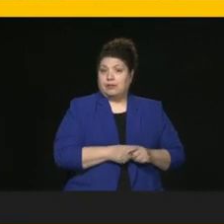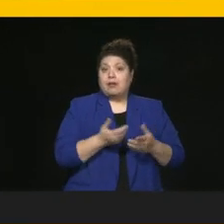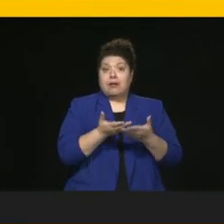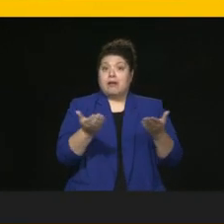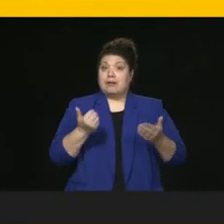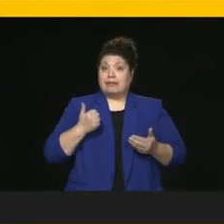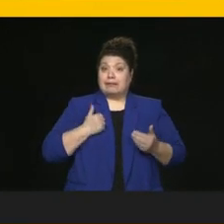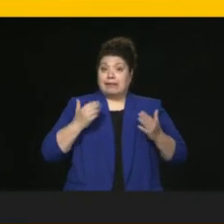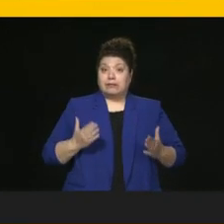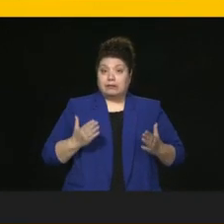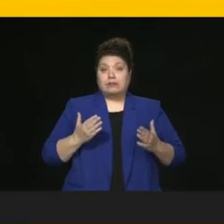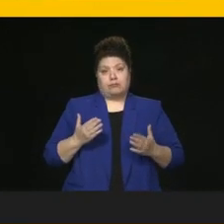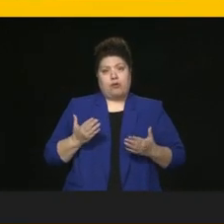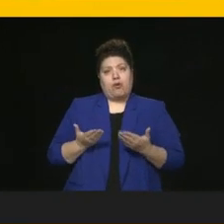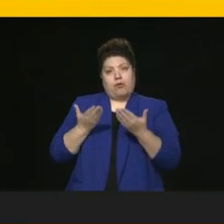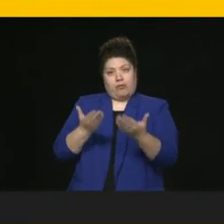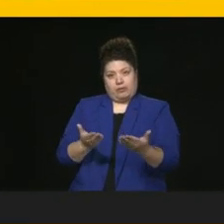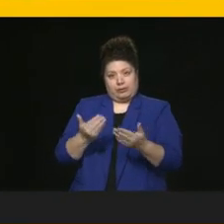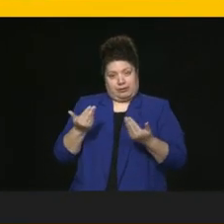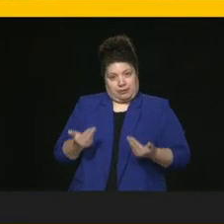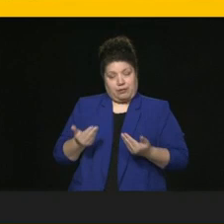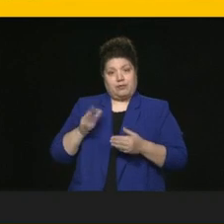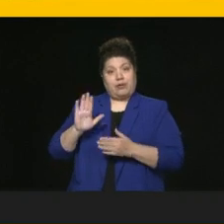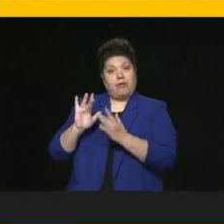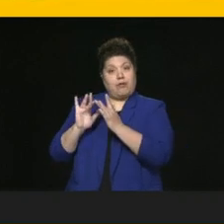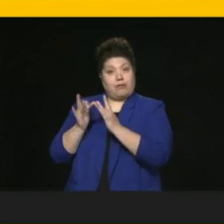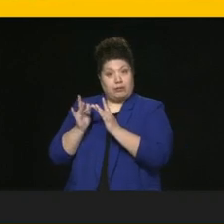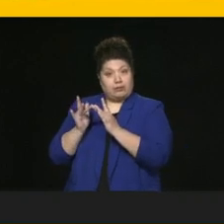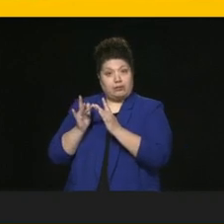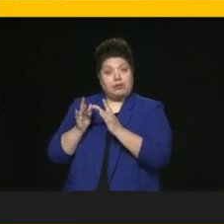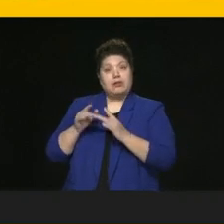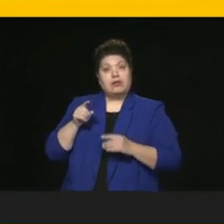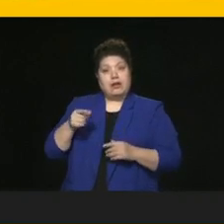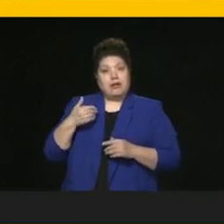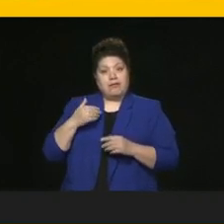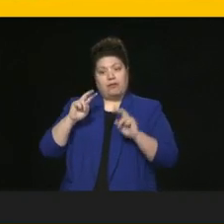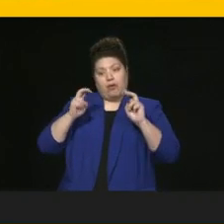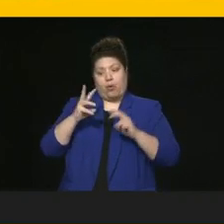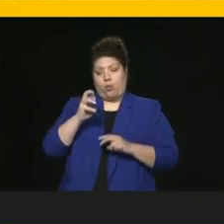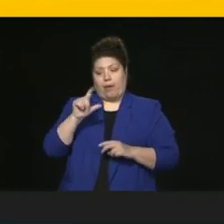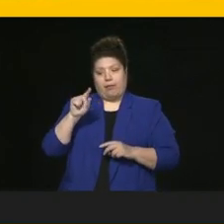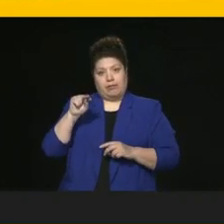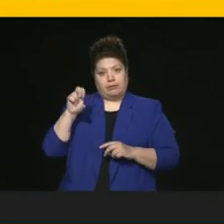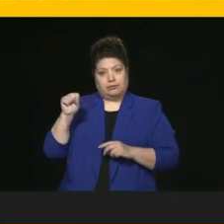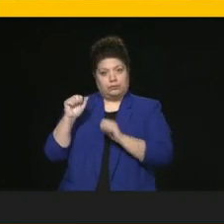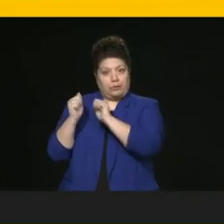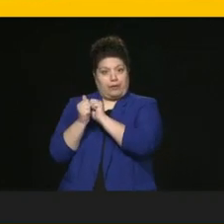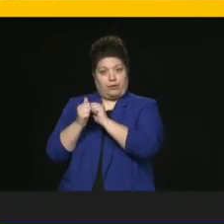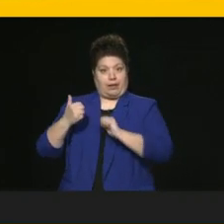AS OF TODAY, ALL CANADIANS HAVE IMPROVED ACCESS TO MENTAL HEALTH